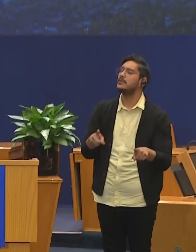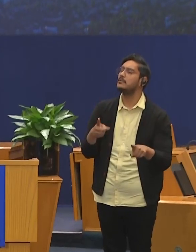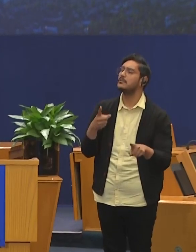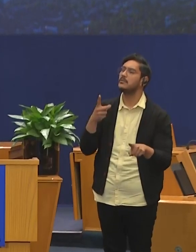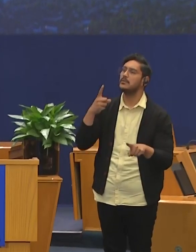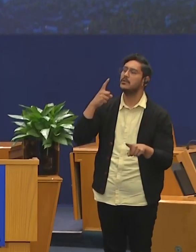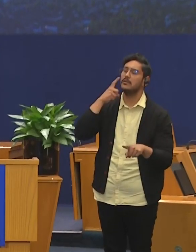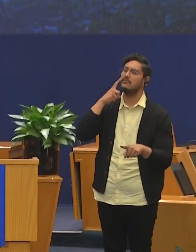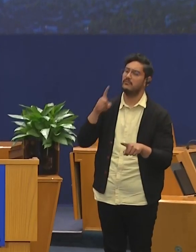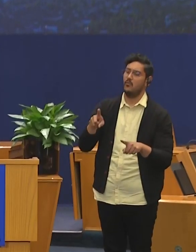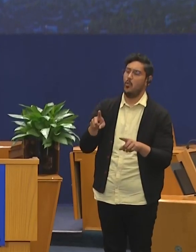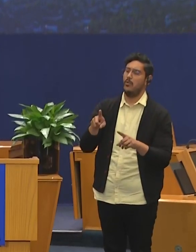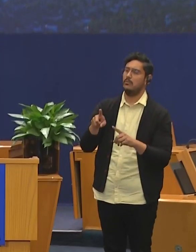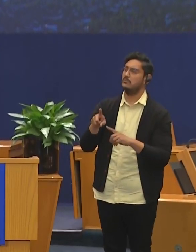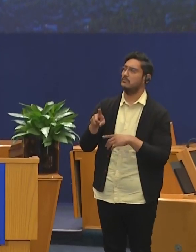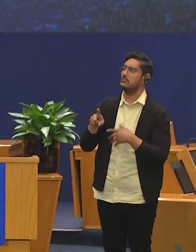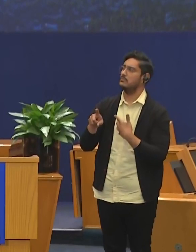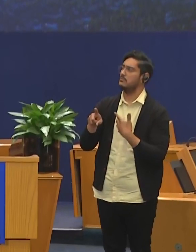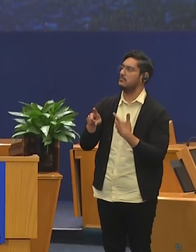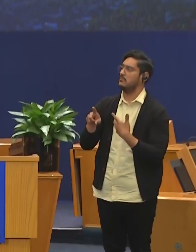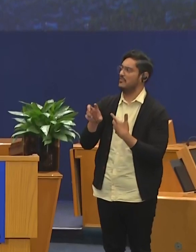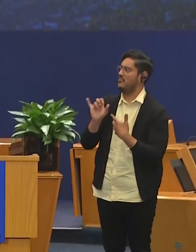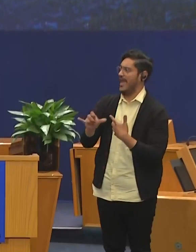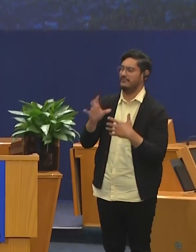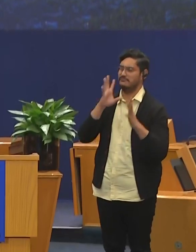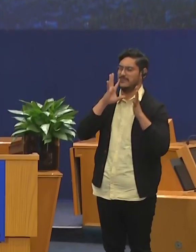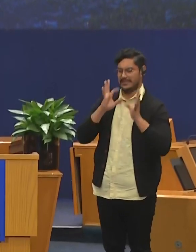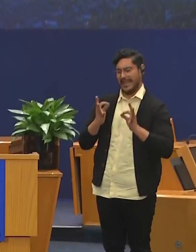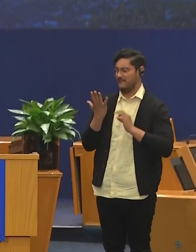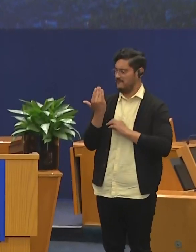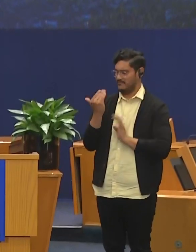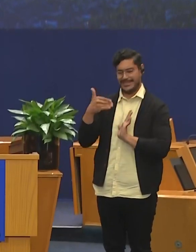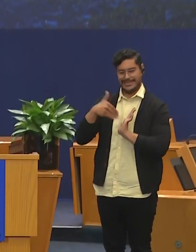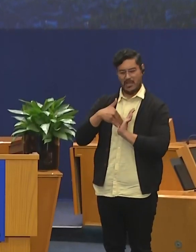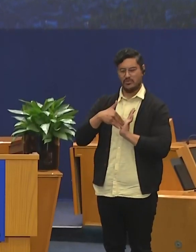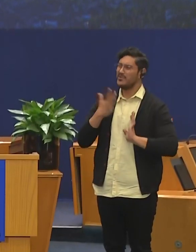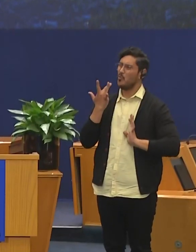WHAT CHANGED OR WHAT HAPPENED